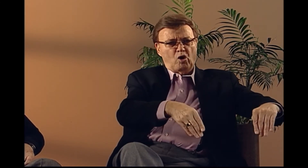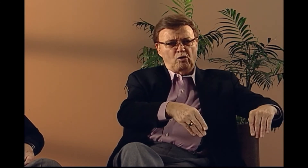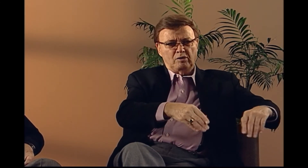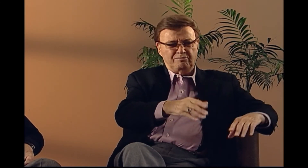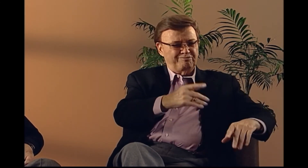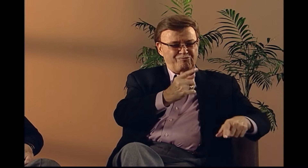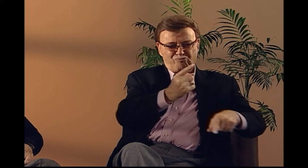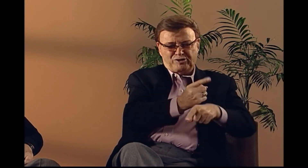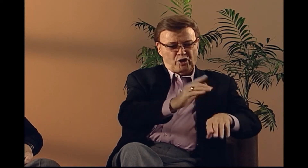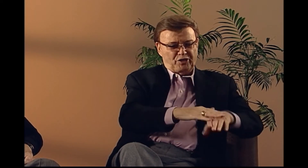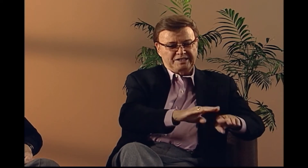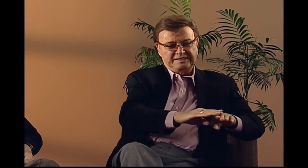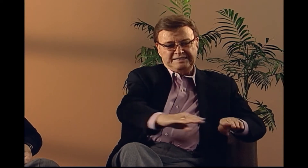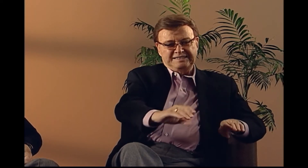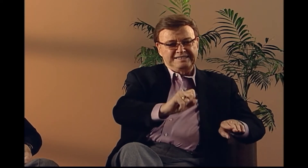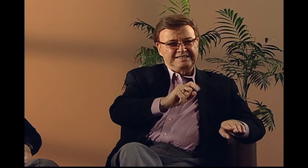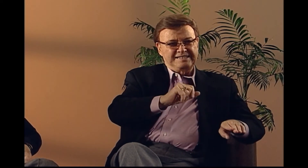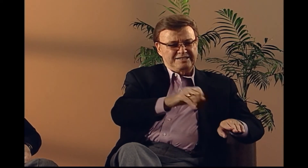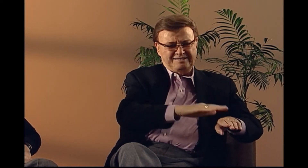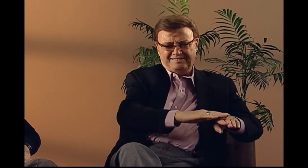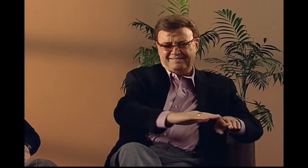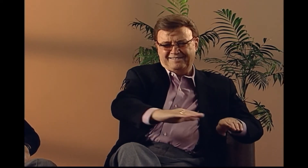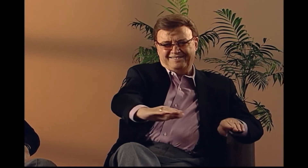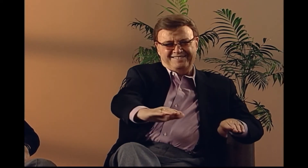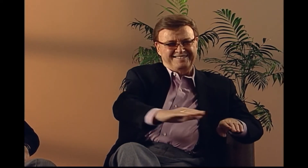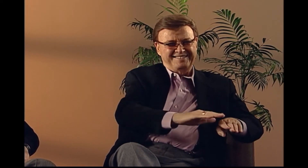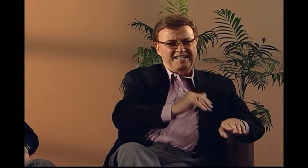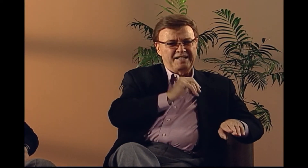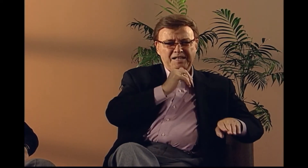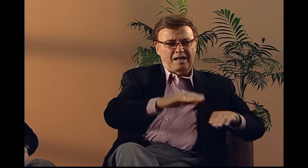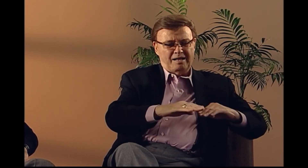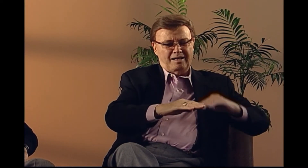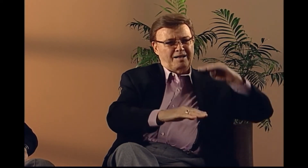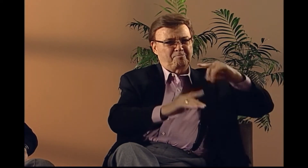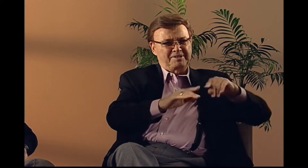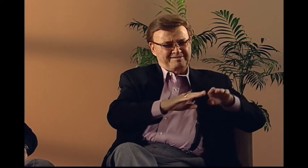up on, but they were seated in the first row right by the stage.